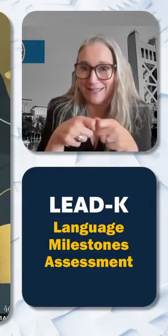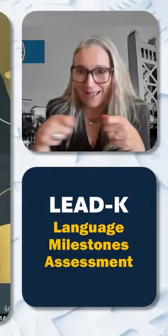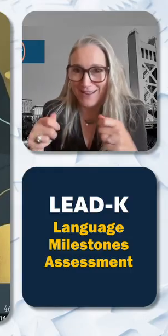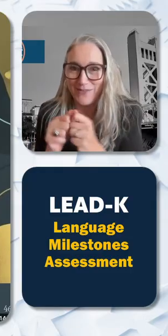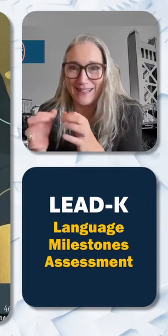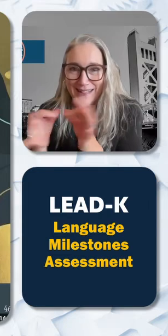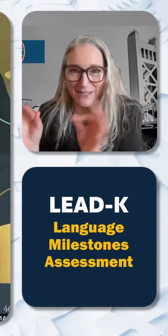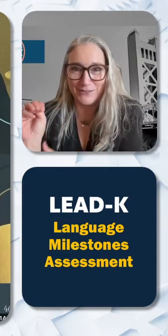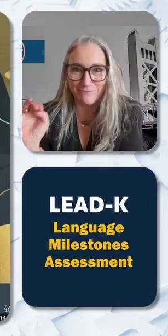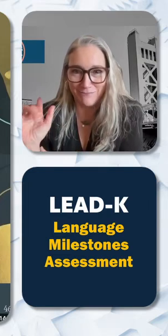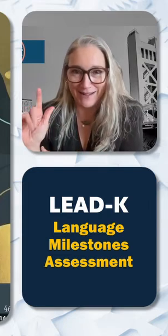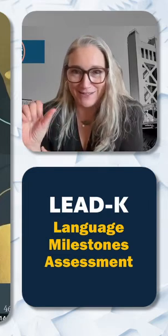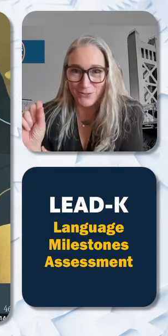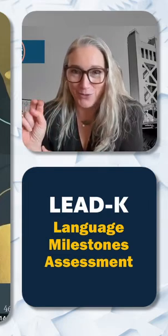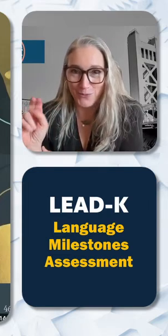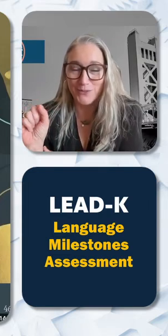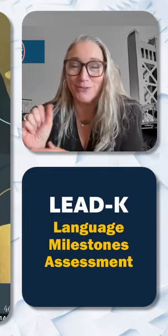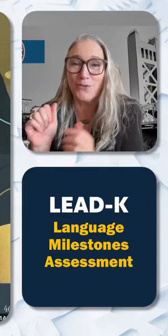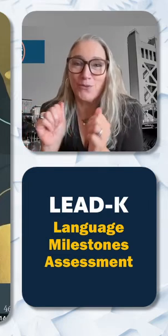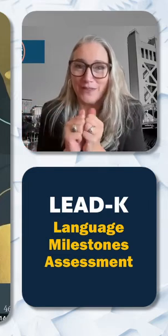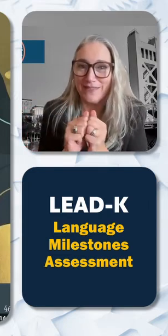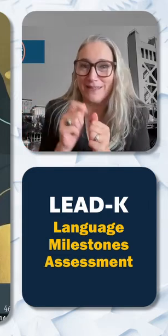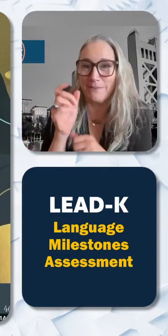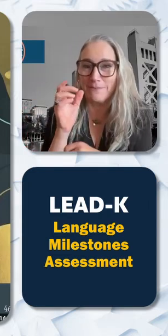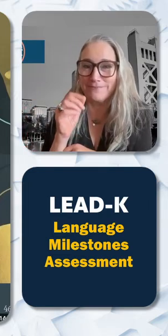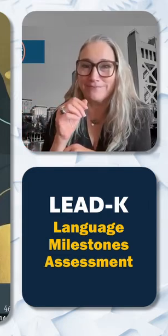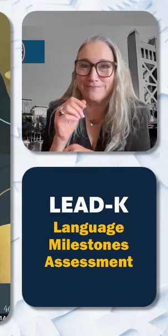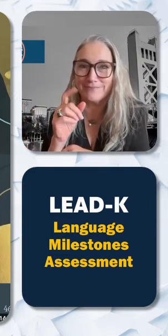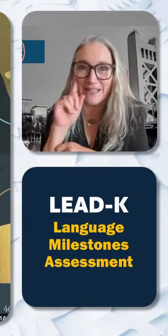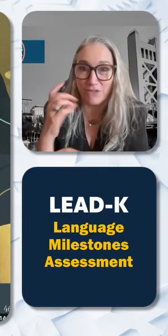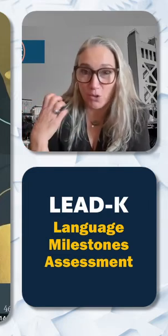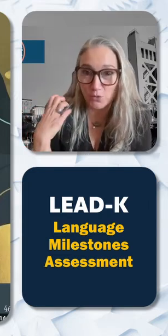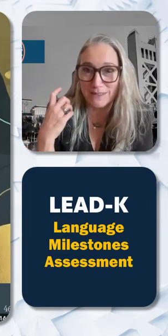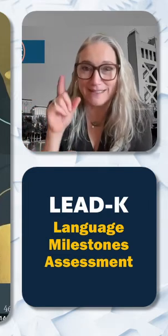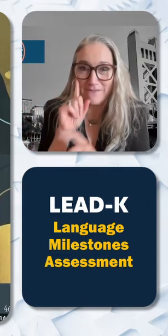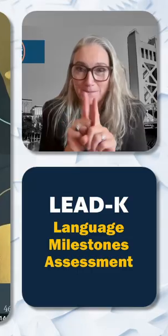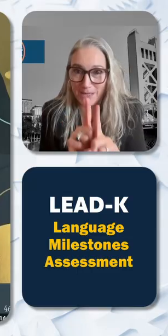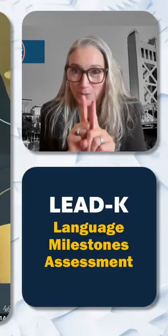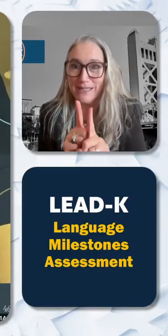we have a curriculum embedded that ties into the language milestones.